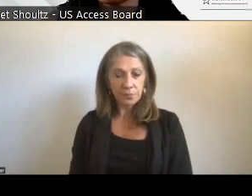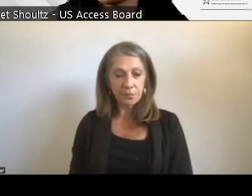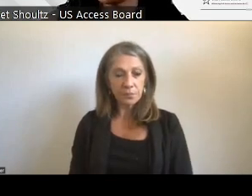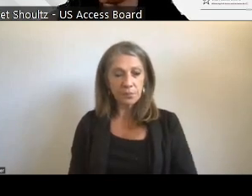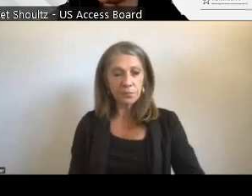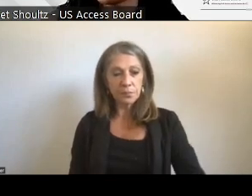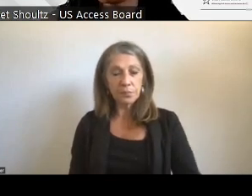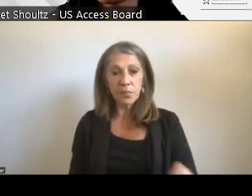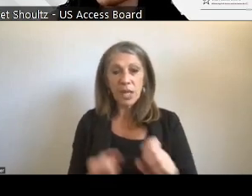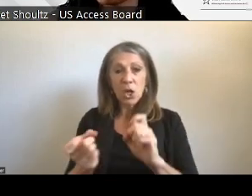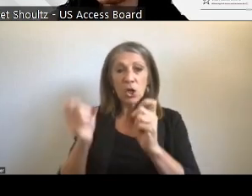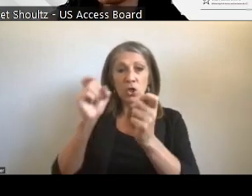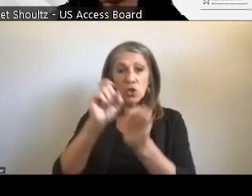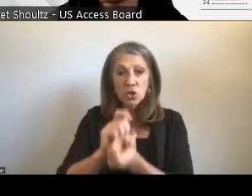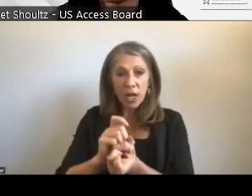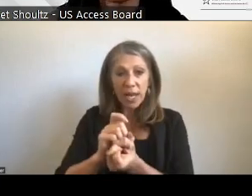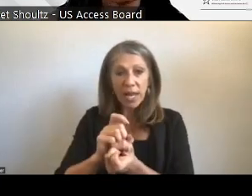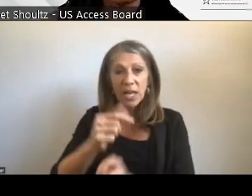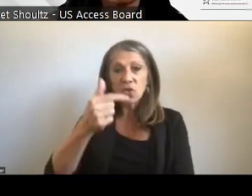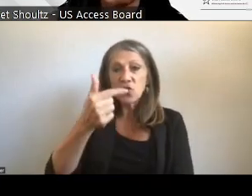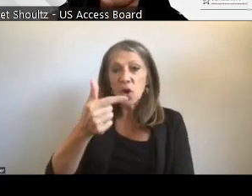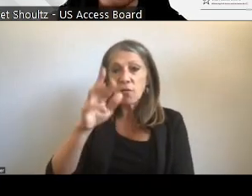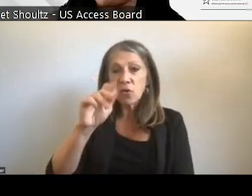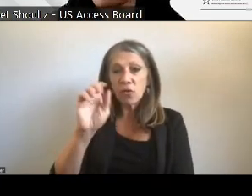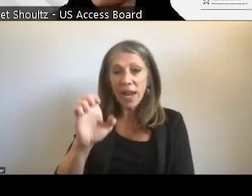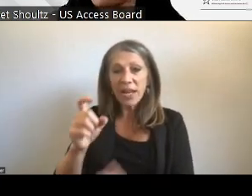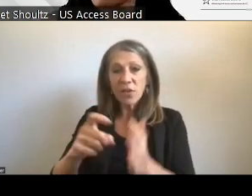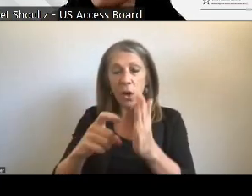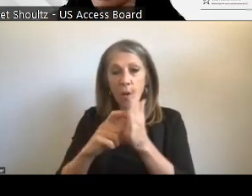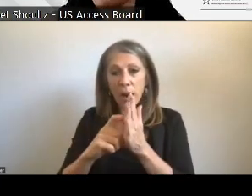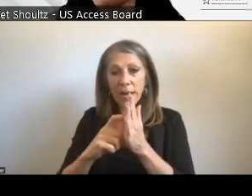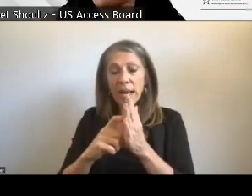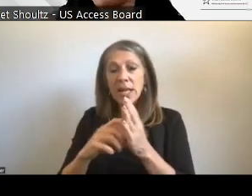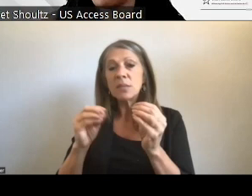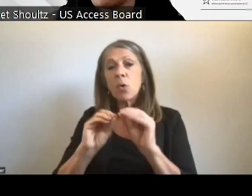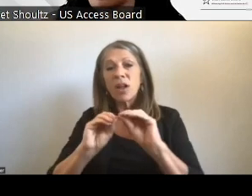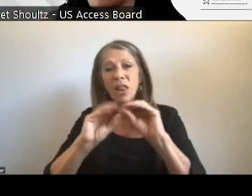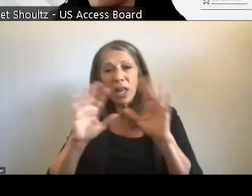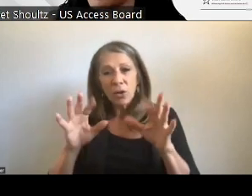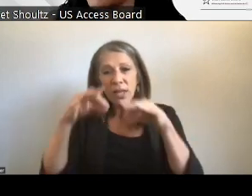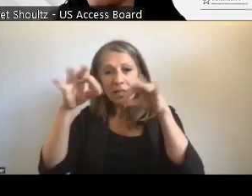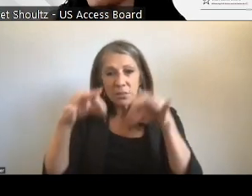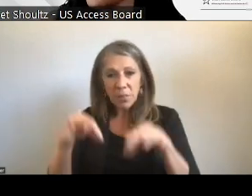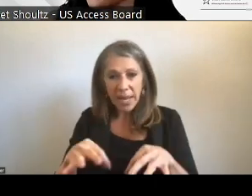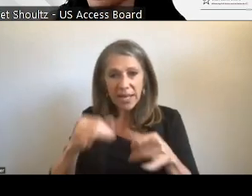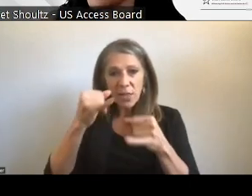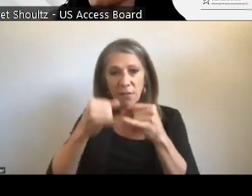The change of grade requirement is more clearly articulated in the final Rule. And on the slide,